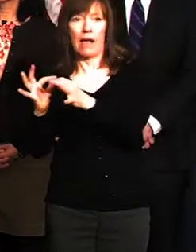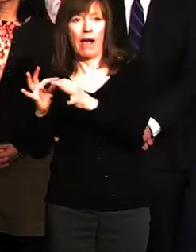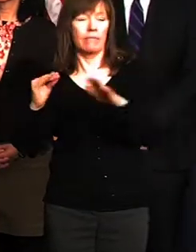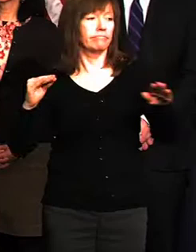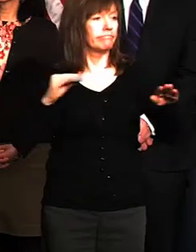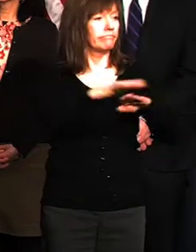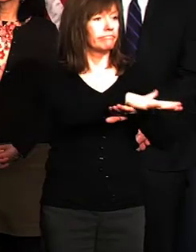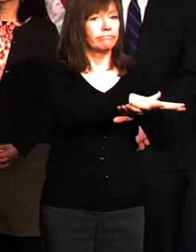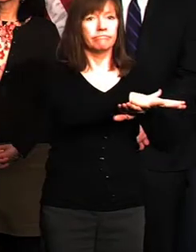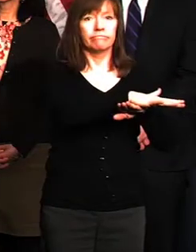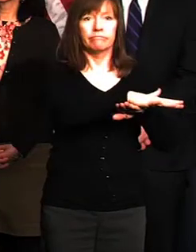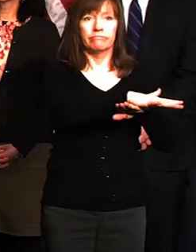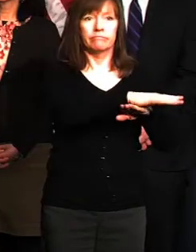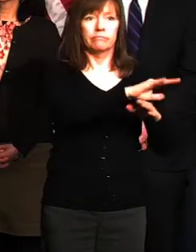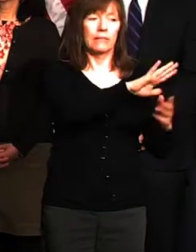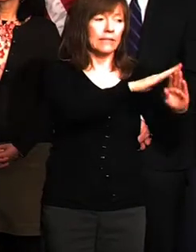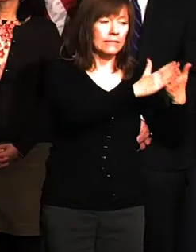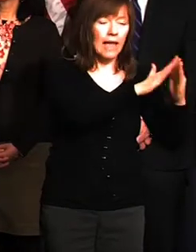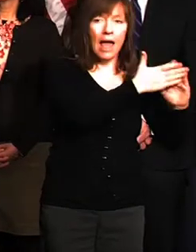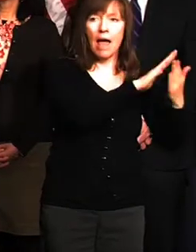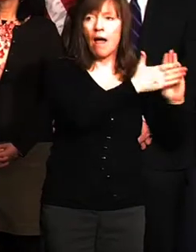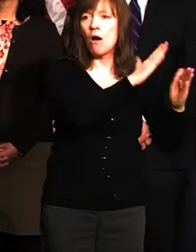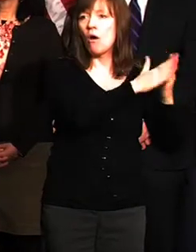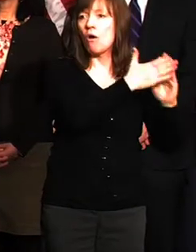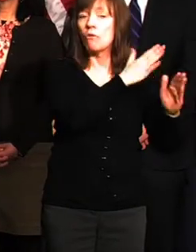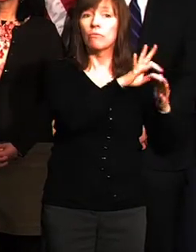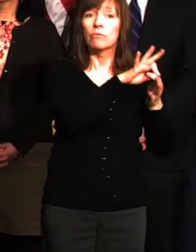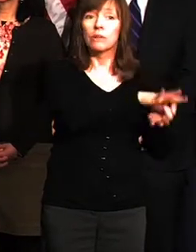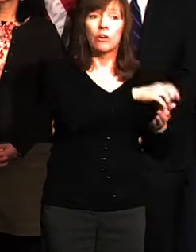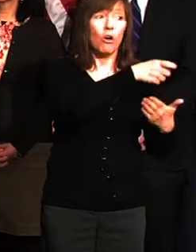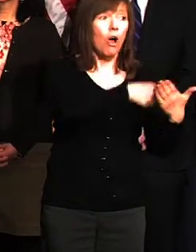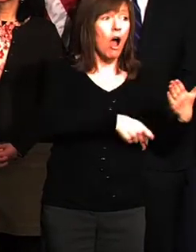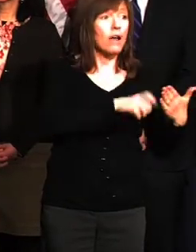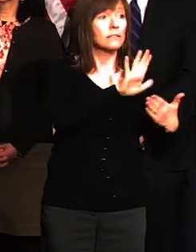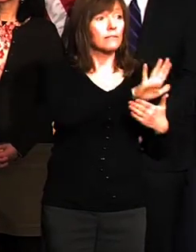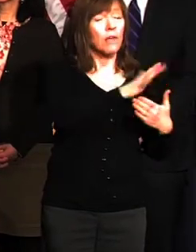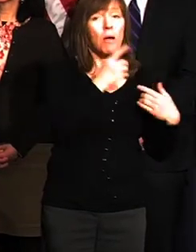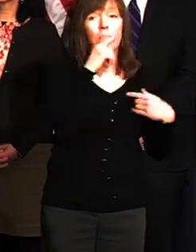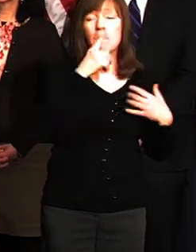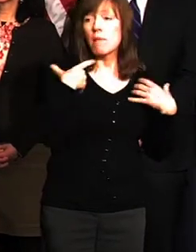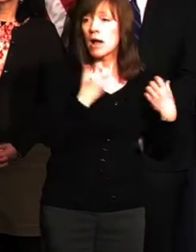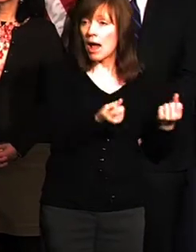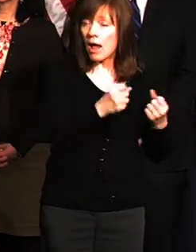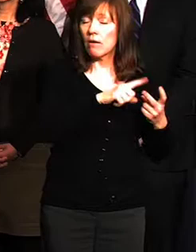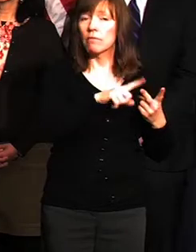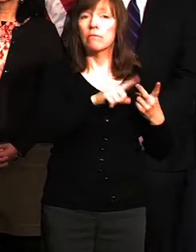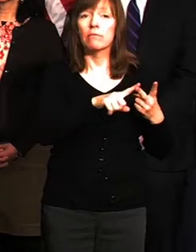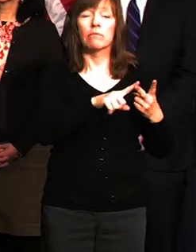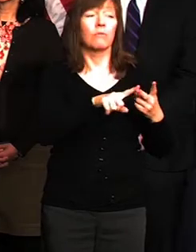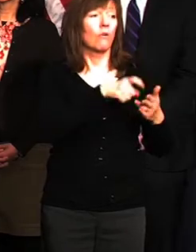city or town in terms of costs to their public health department, costs to their law enforcement,